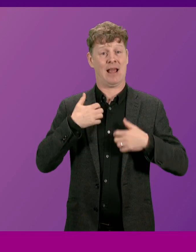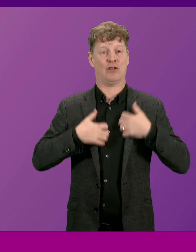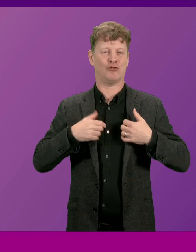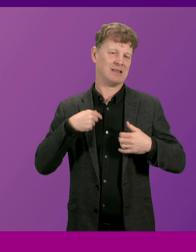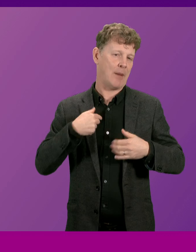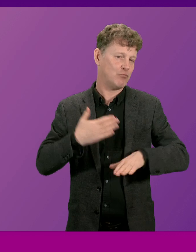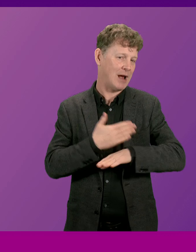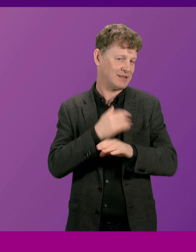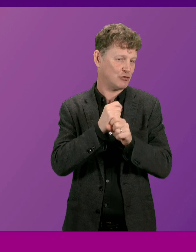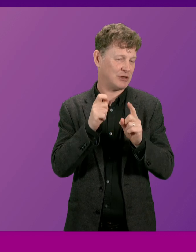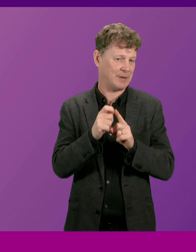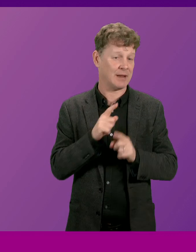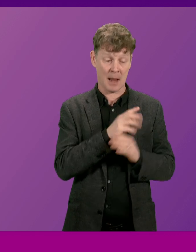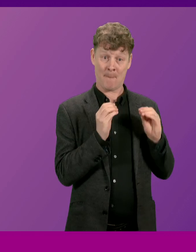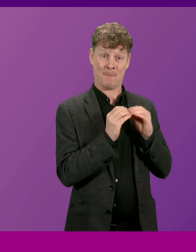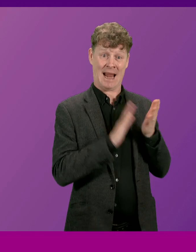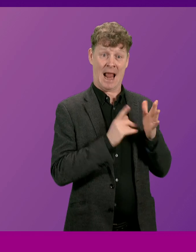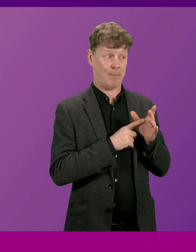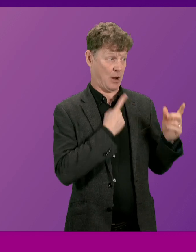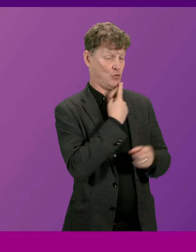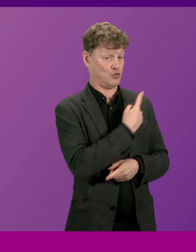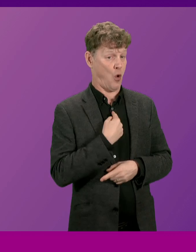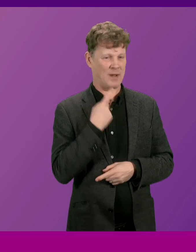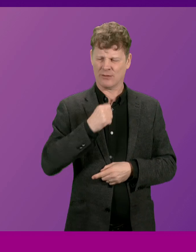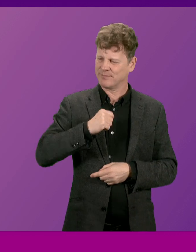The BMA has told me that the Scottish Government has not invested well in GP